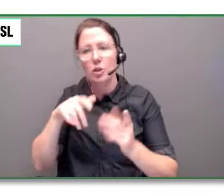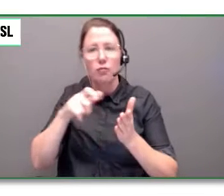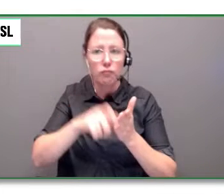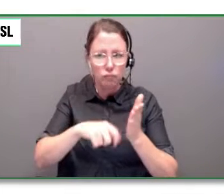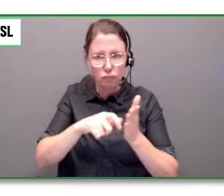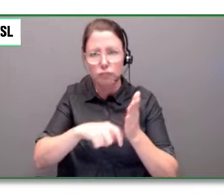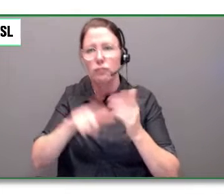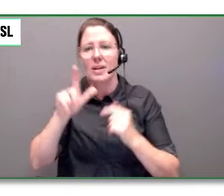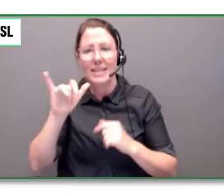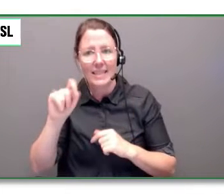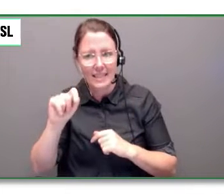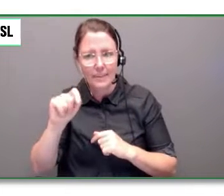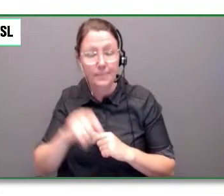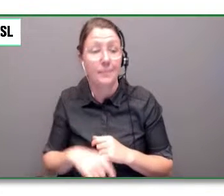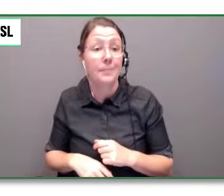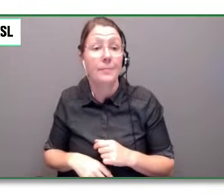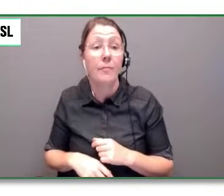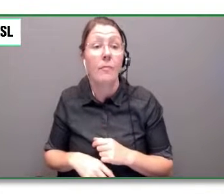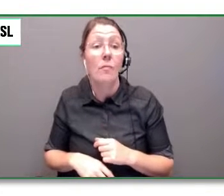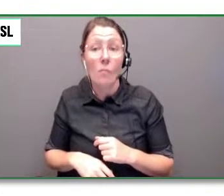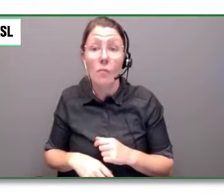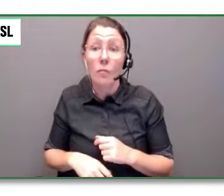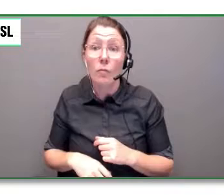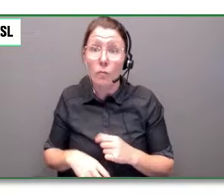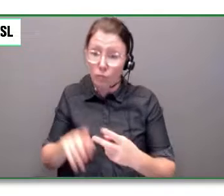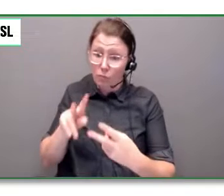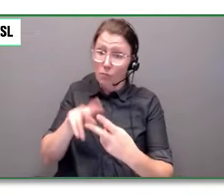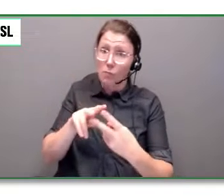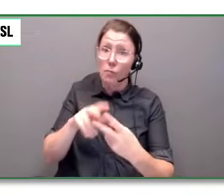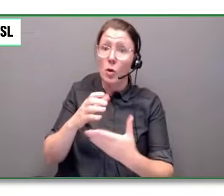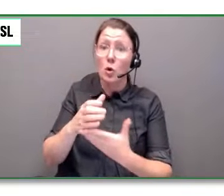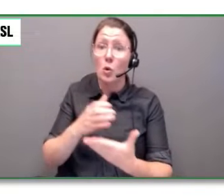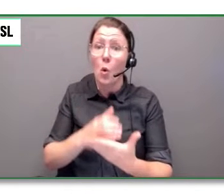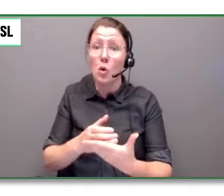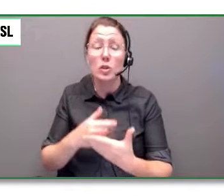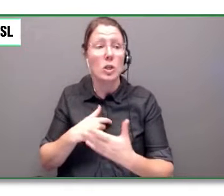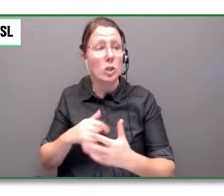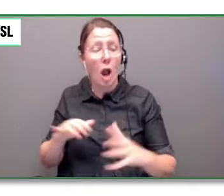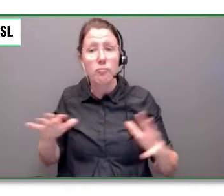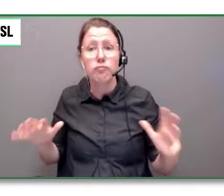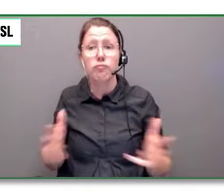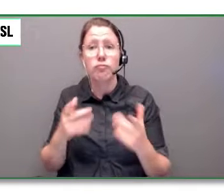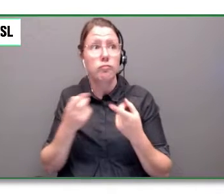students to ask in these classes that focus on nature writing and